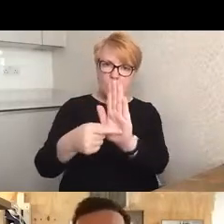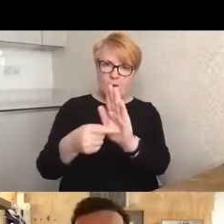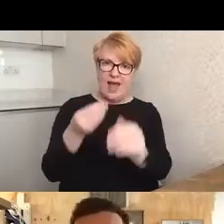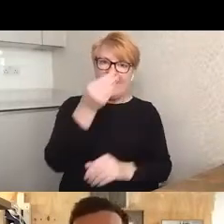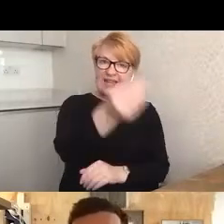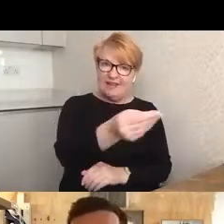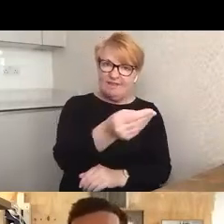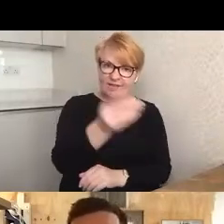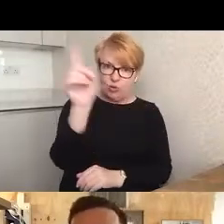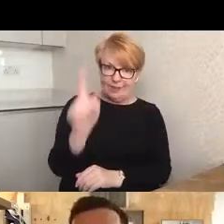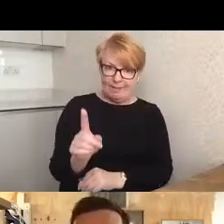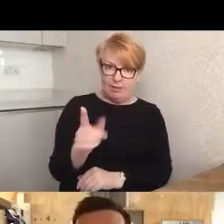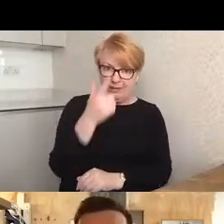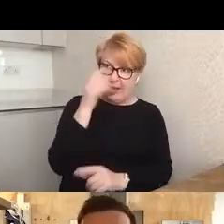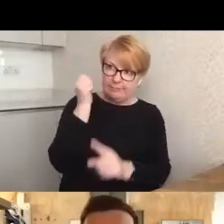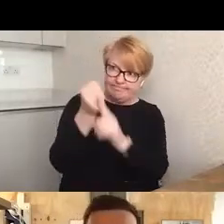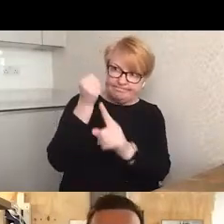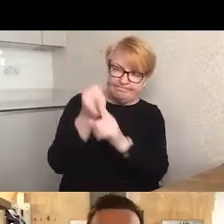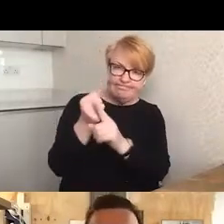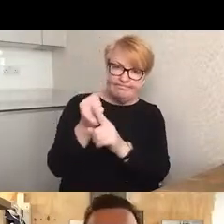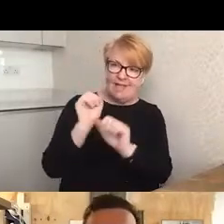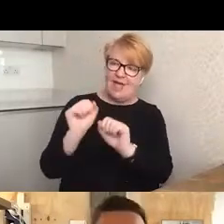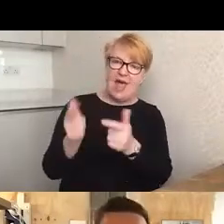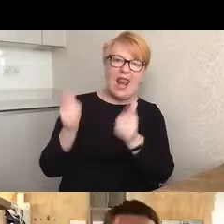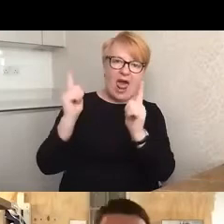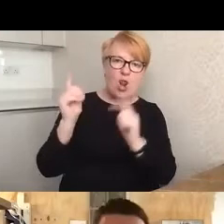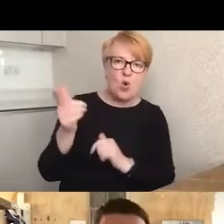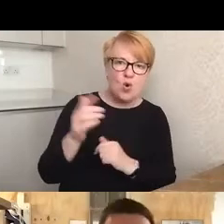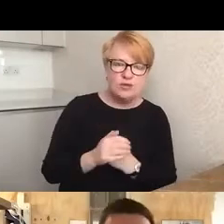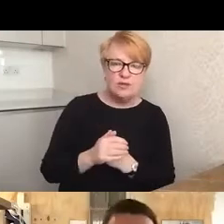them to lobby their landlord. She's also providing them with advice